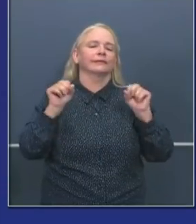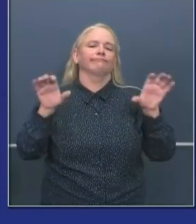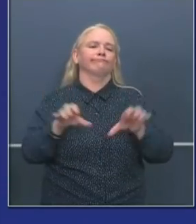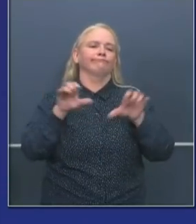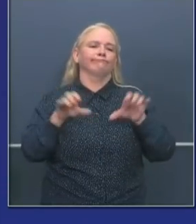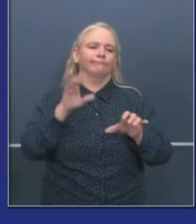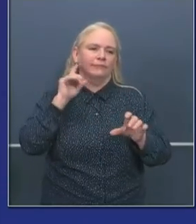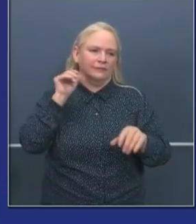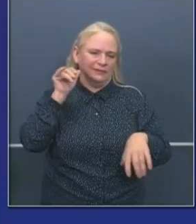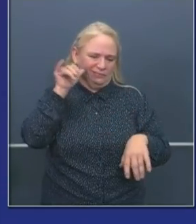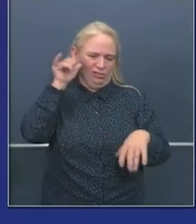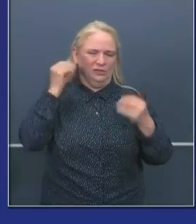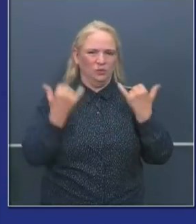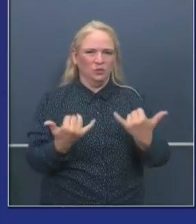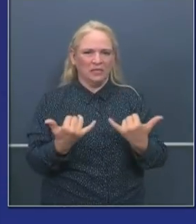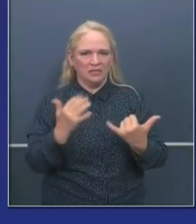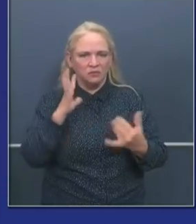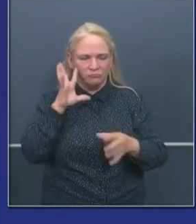STATUS LOSS AND SAN BERNARDINO